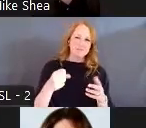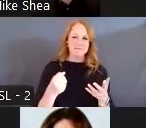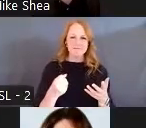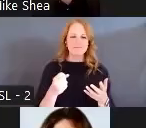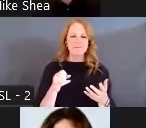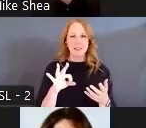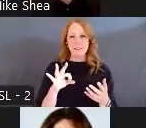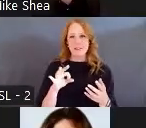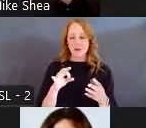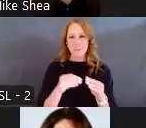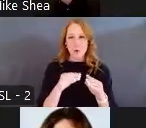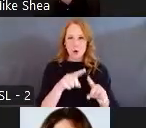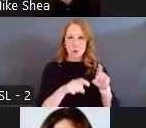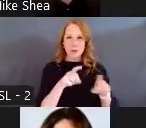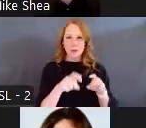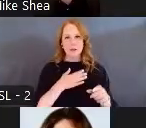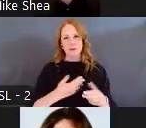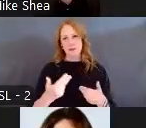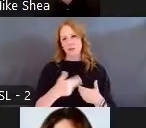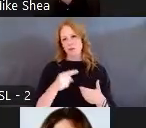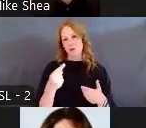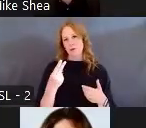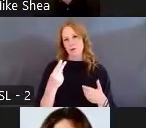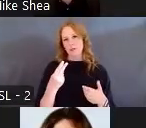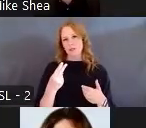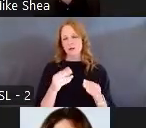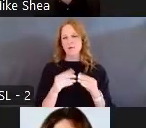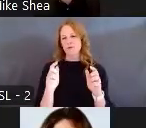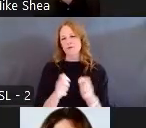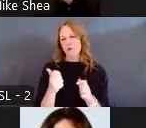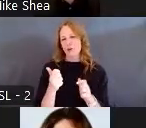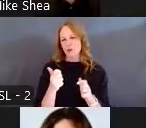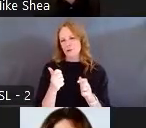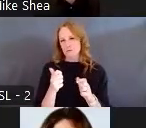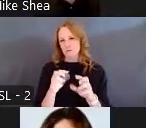please join us again on Thursday for uh a slightly smaller event um that where you can ask questions